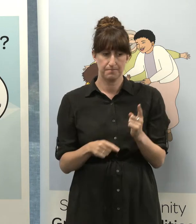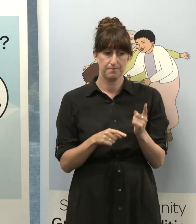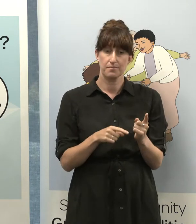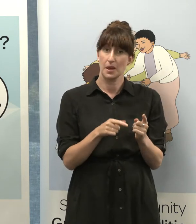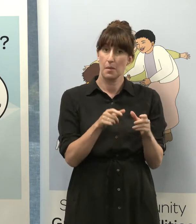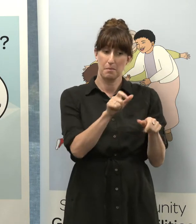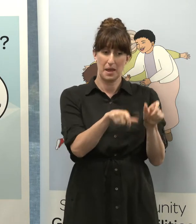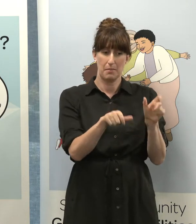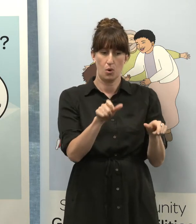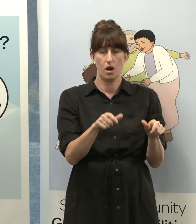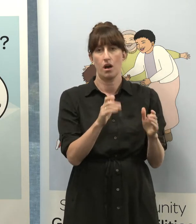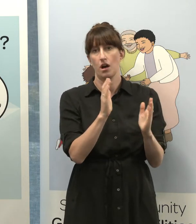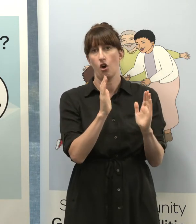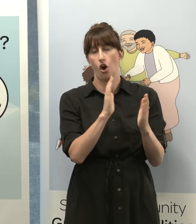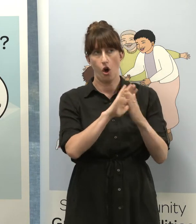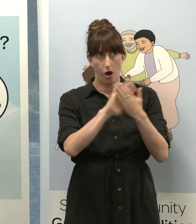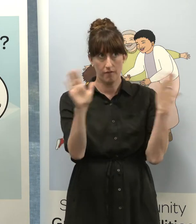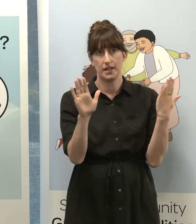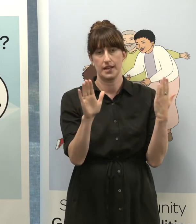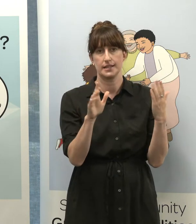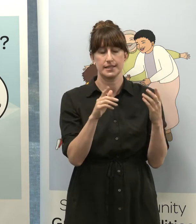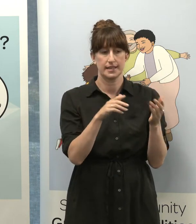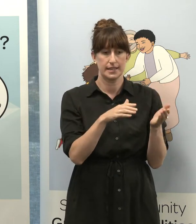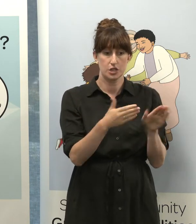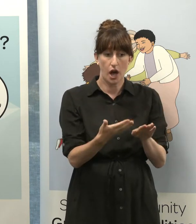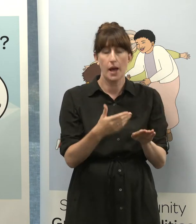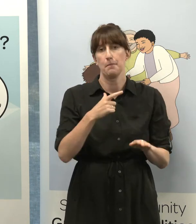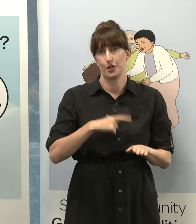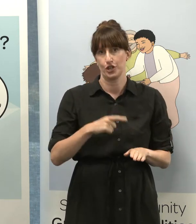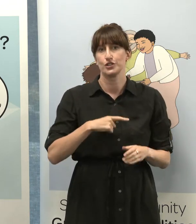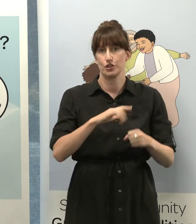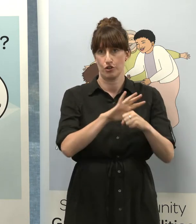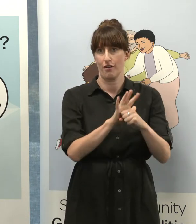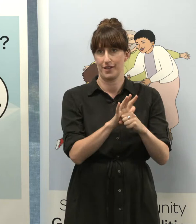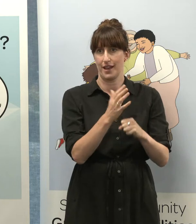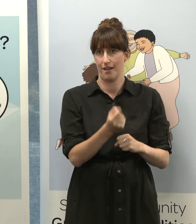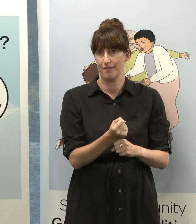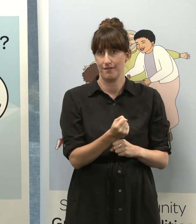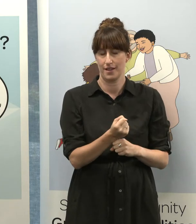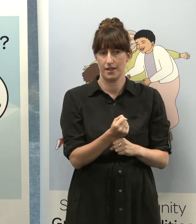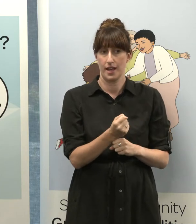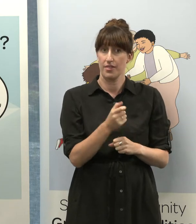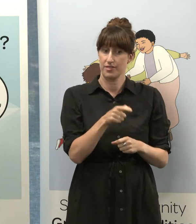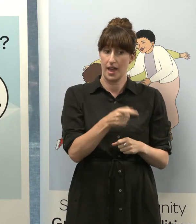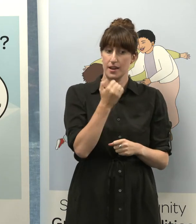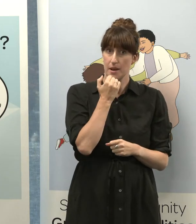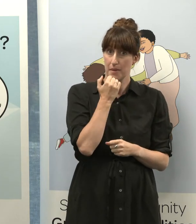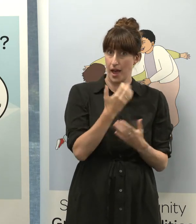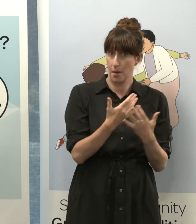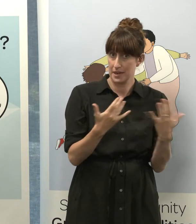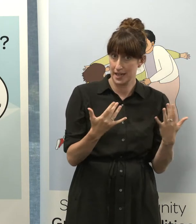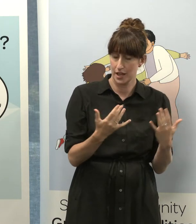three categories. First, people for whom it is clear that COVID-19 is the